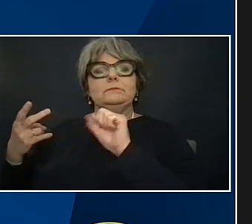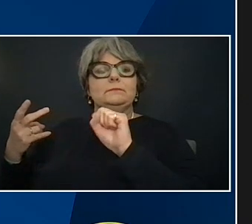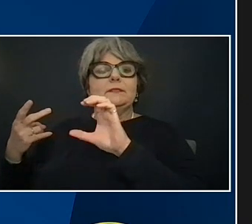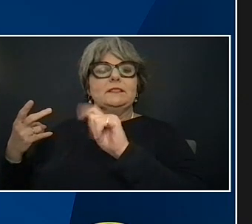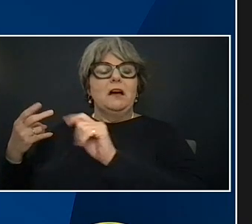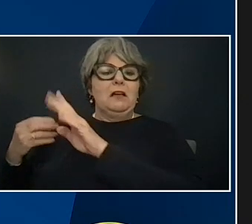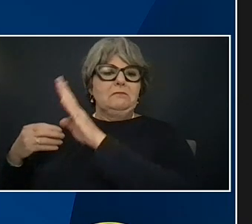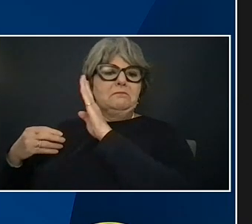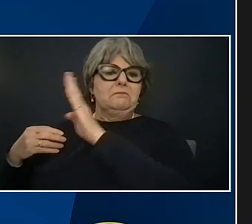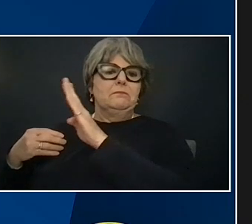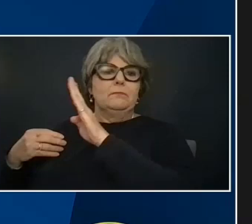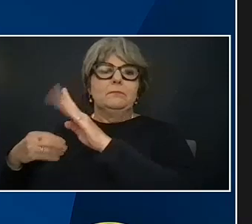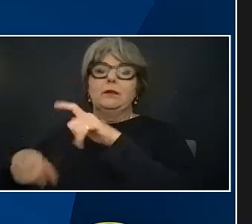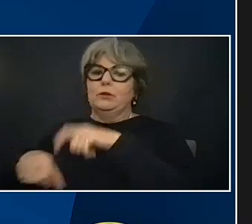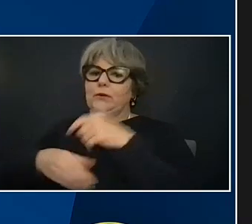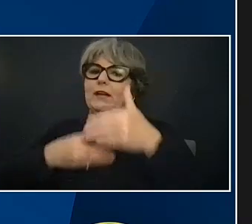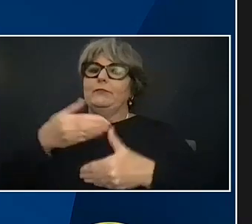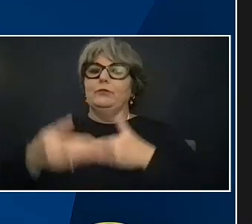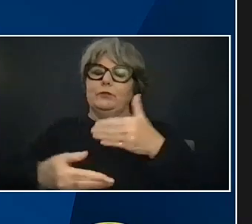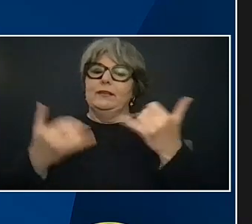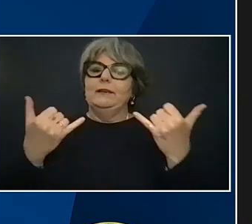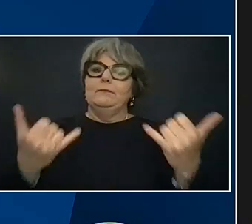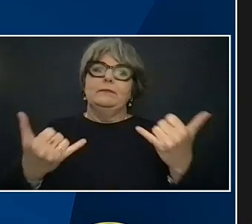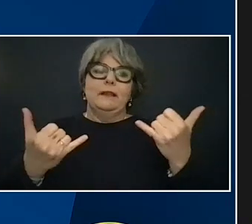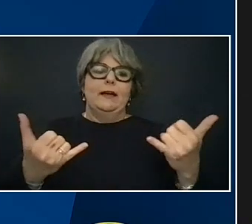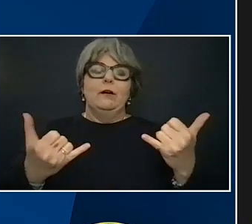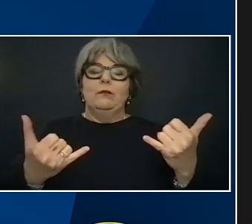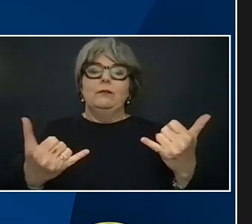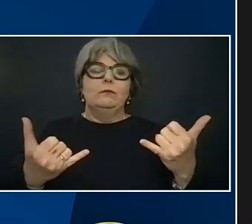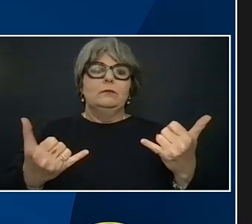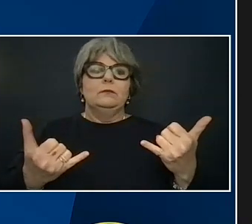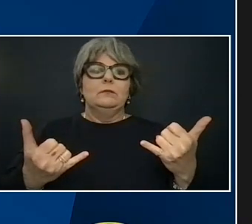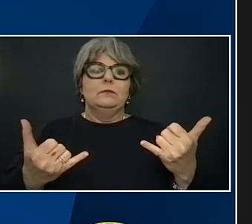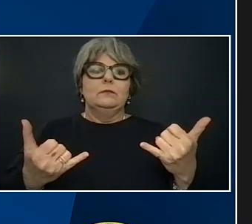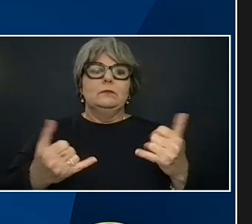ecause we do need to move to- where did you go? Where did my meeting go?